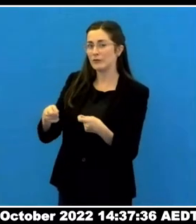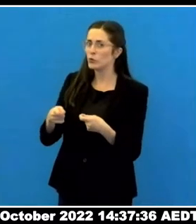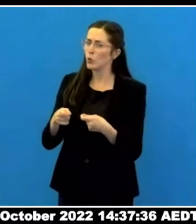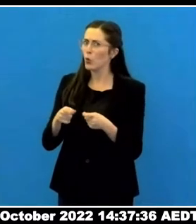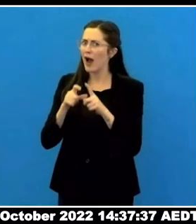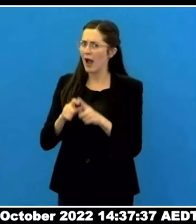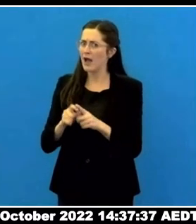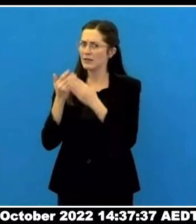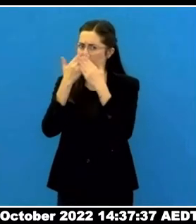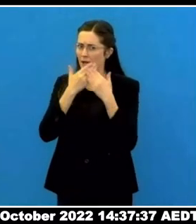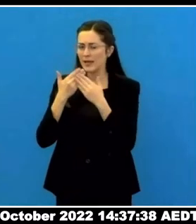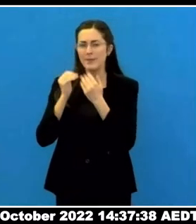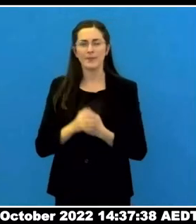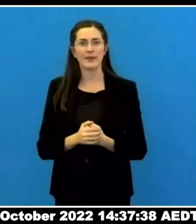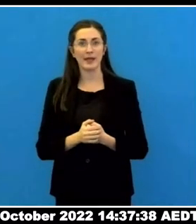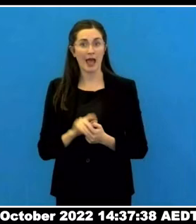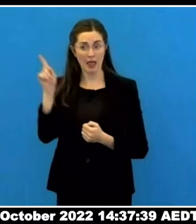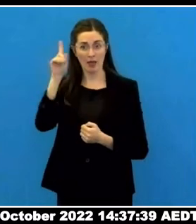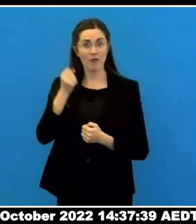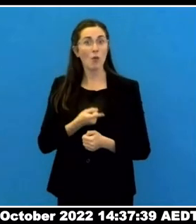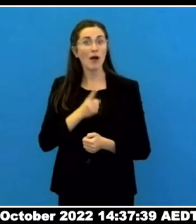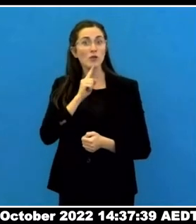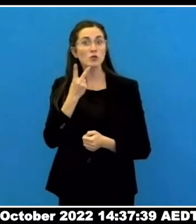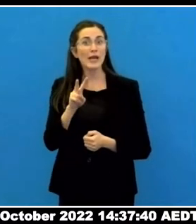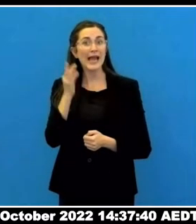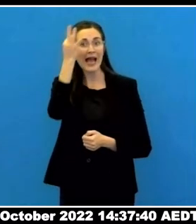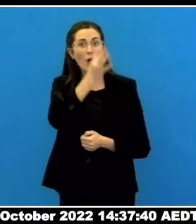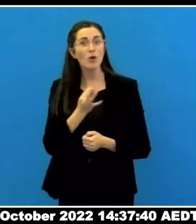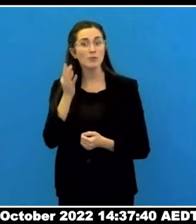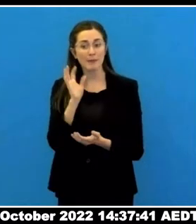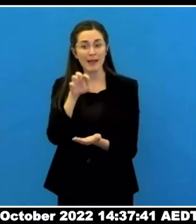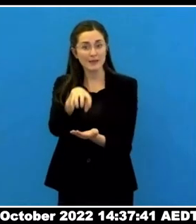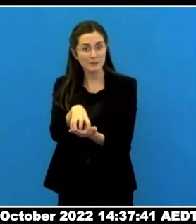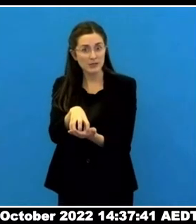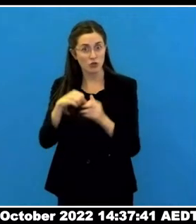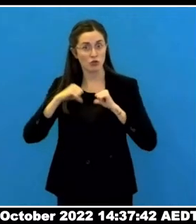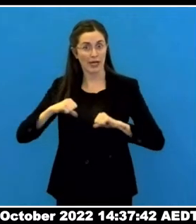I'm doing the 120 hours of placement training at my son's school